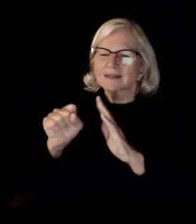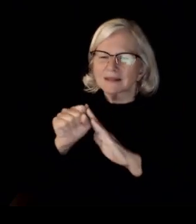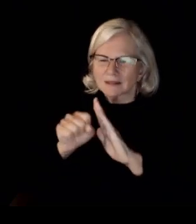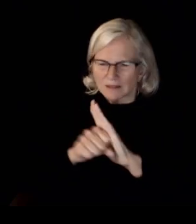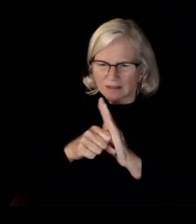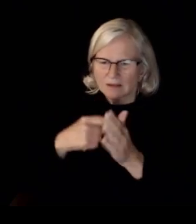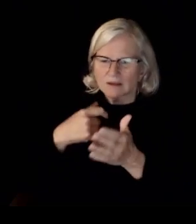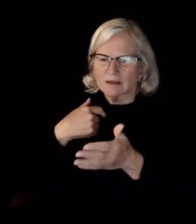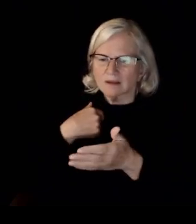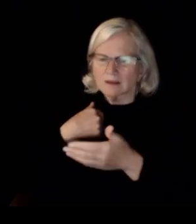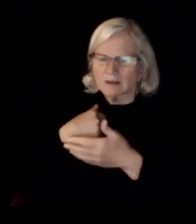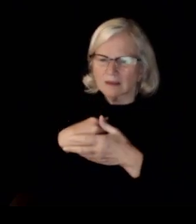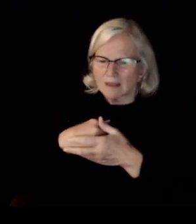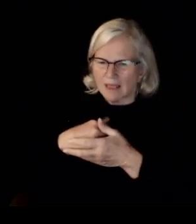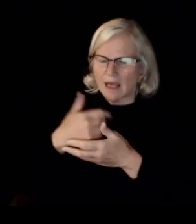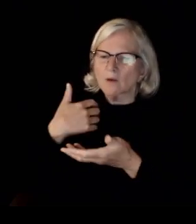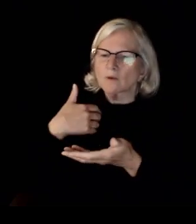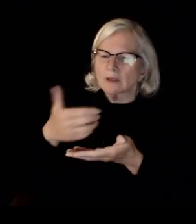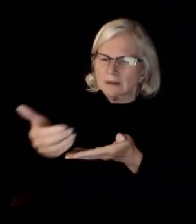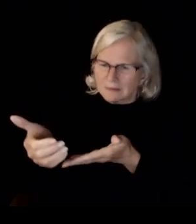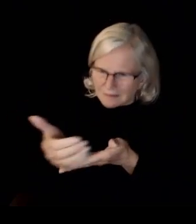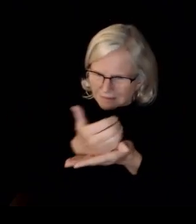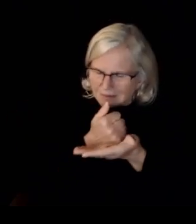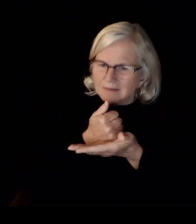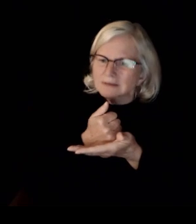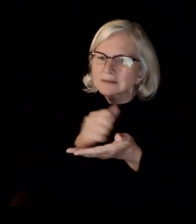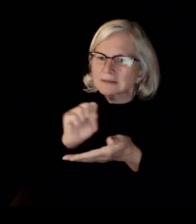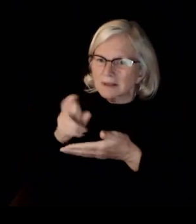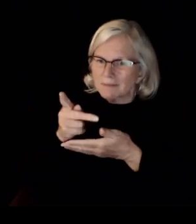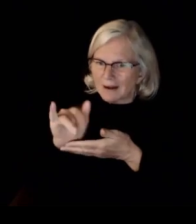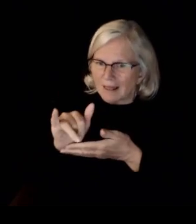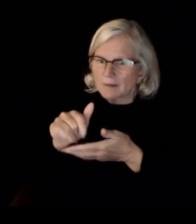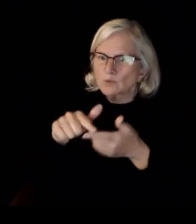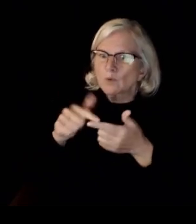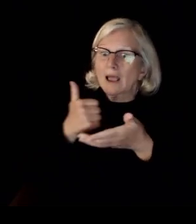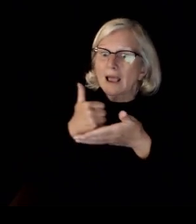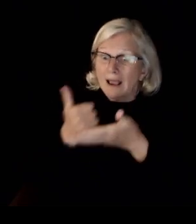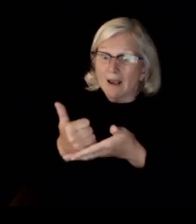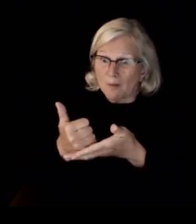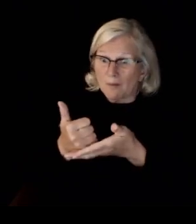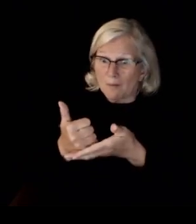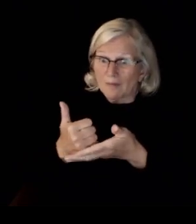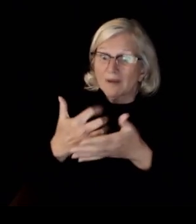can do and so we're always on the watch on the lookout and kind of trying to forecast